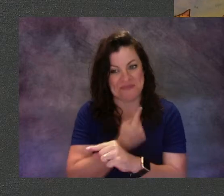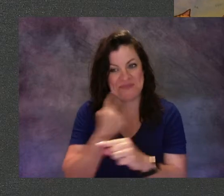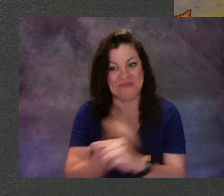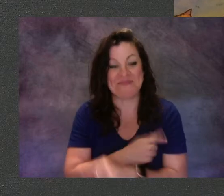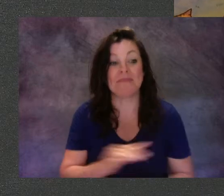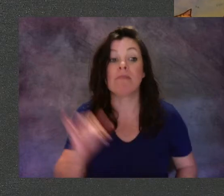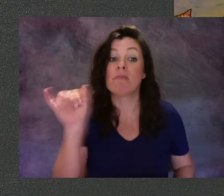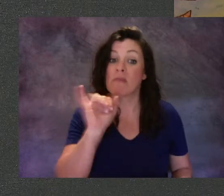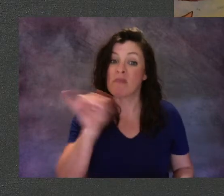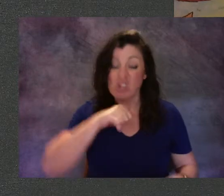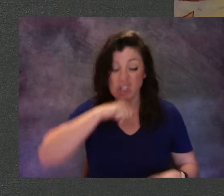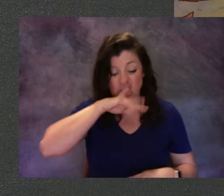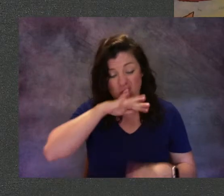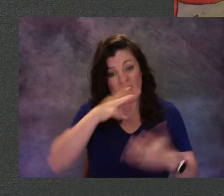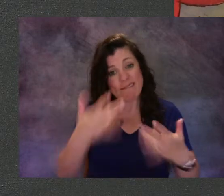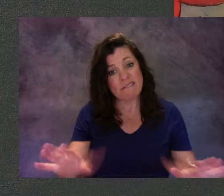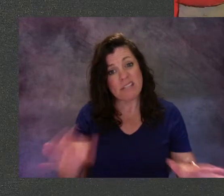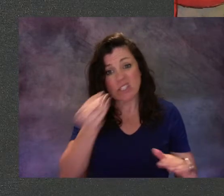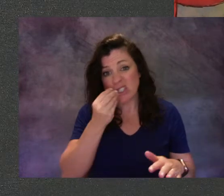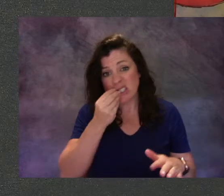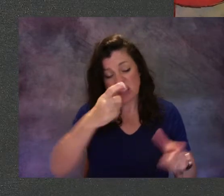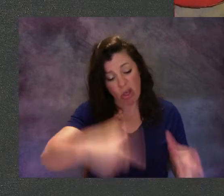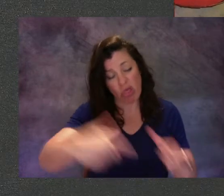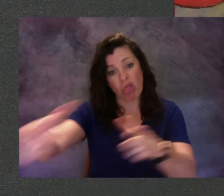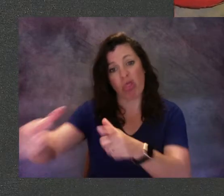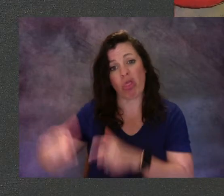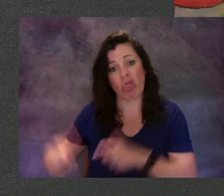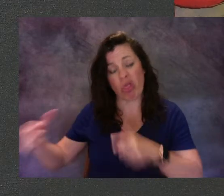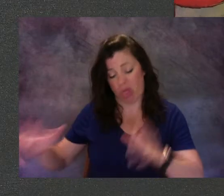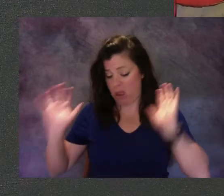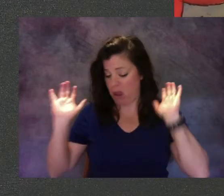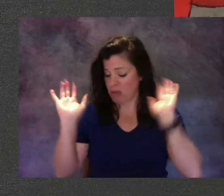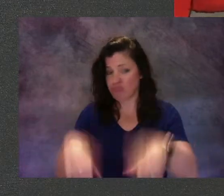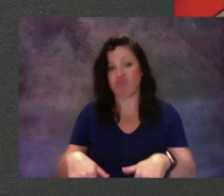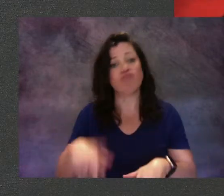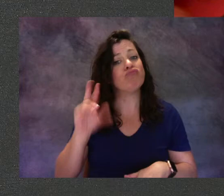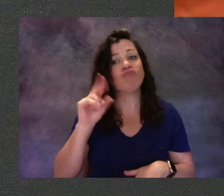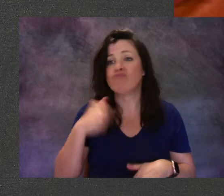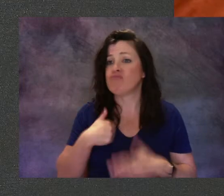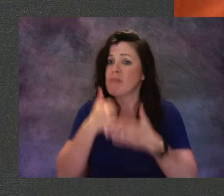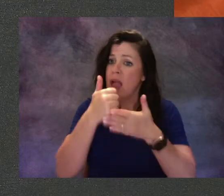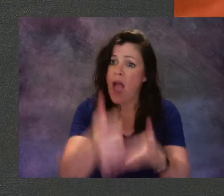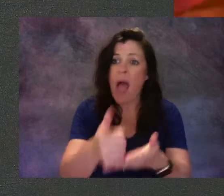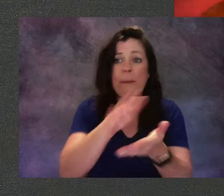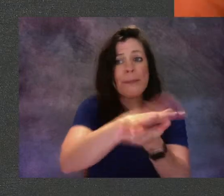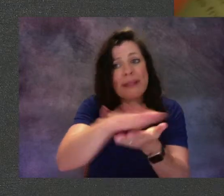Clifford helps with the cleanup. That's nice, Clifford.